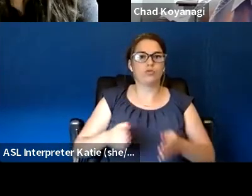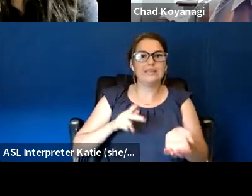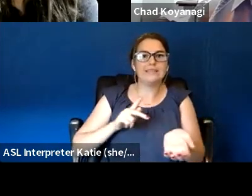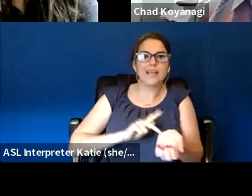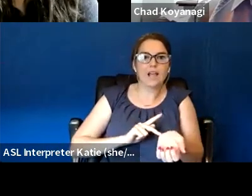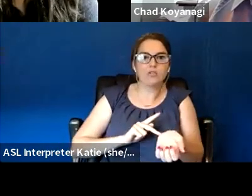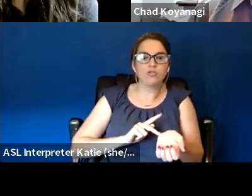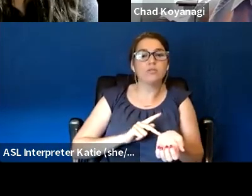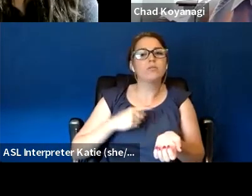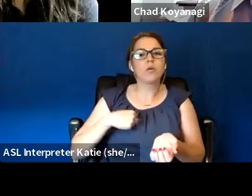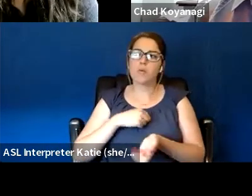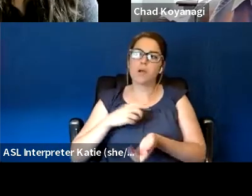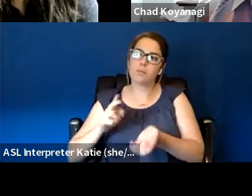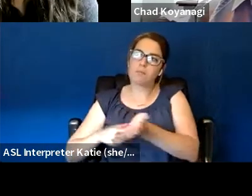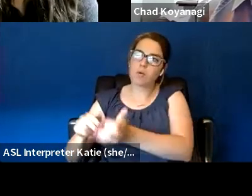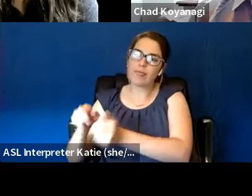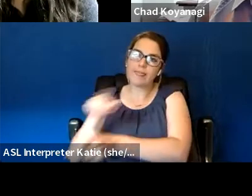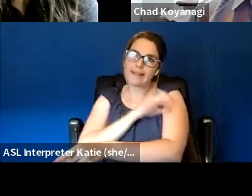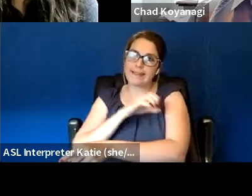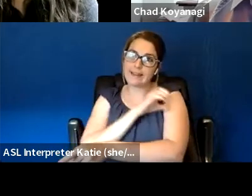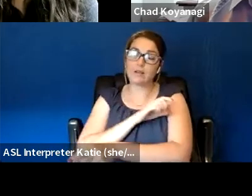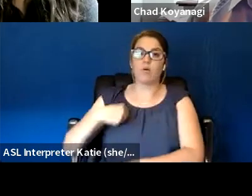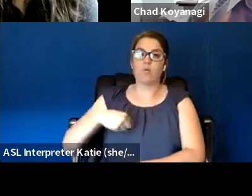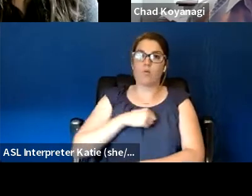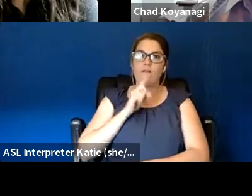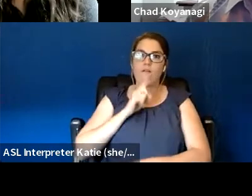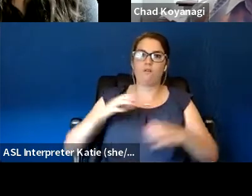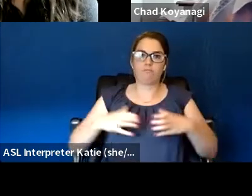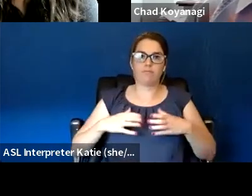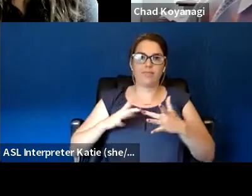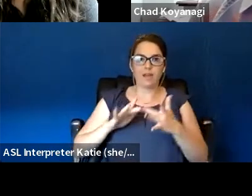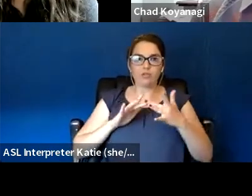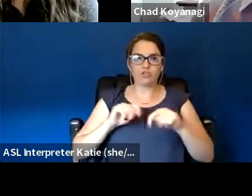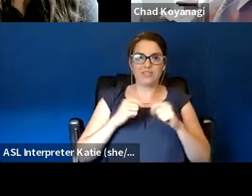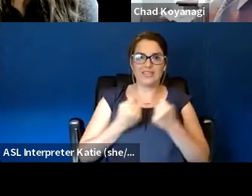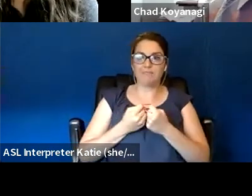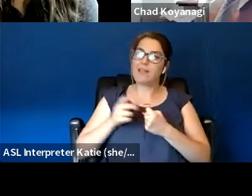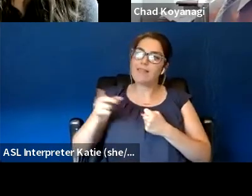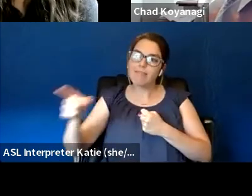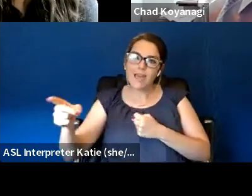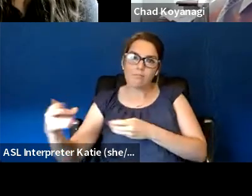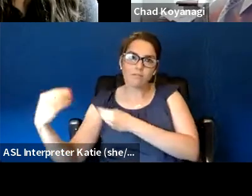and so we are the outreach team to their medical team. So they have